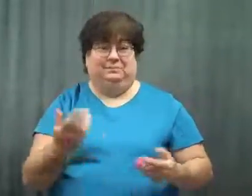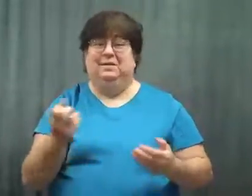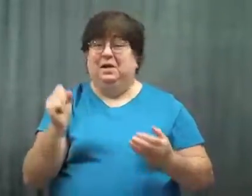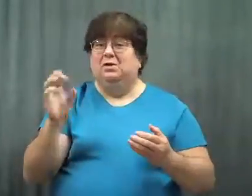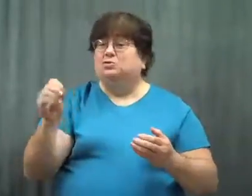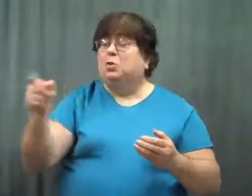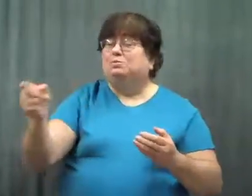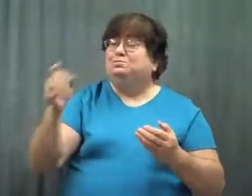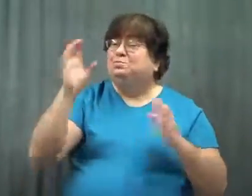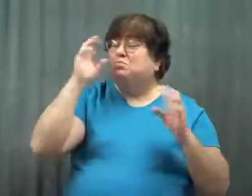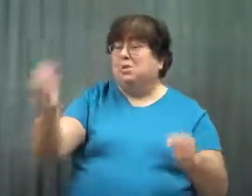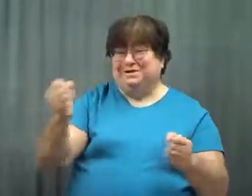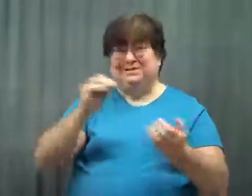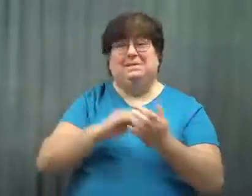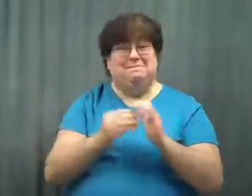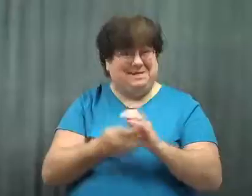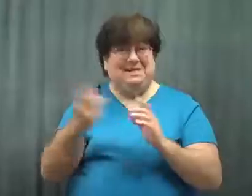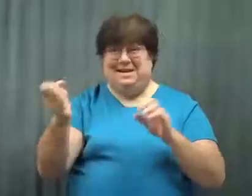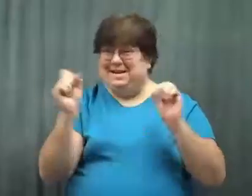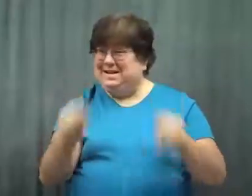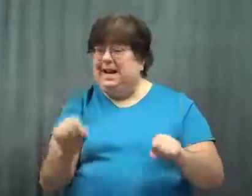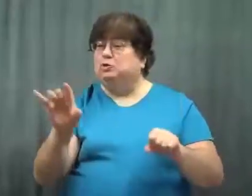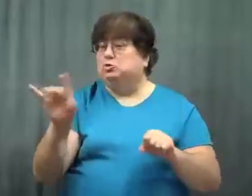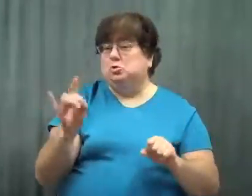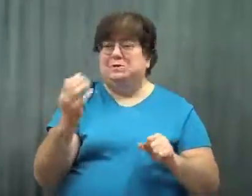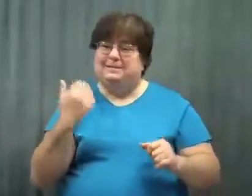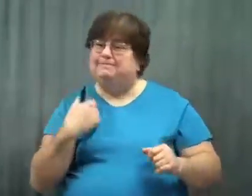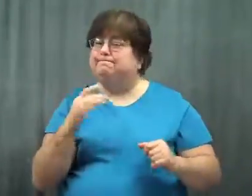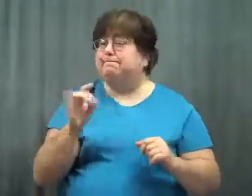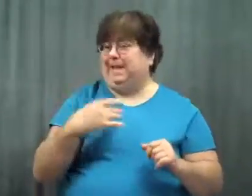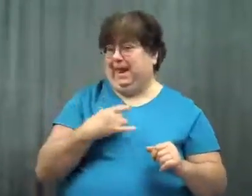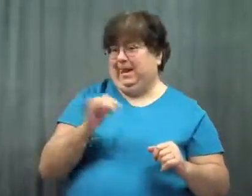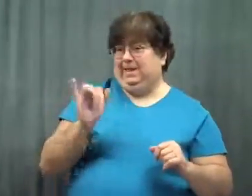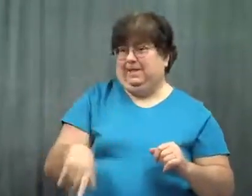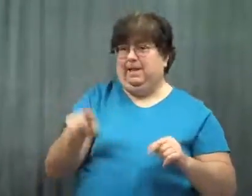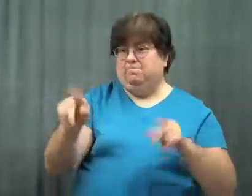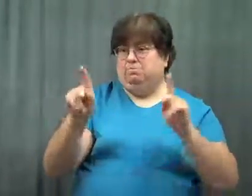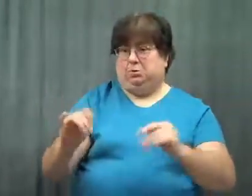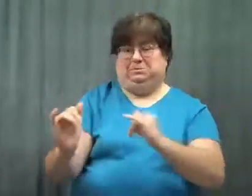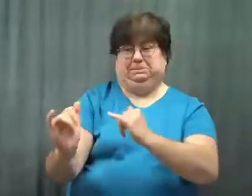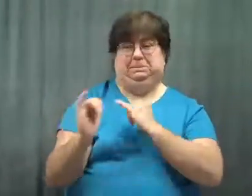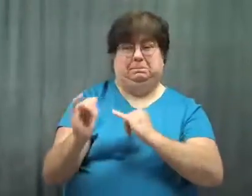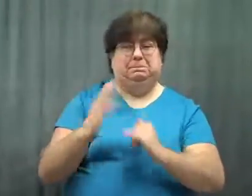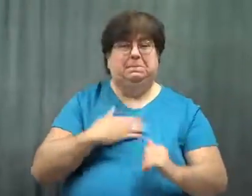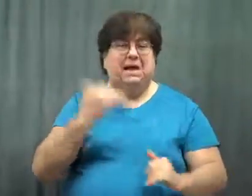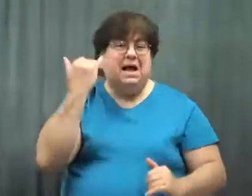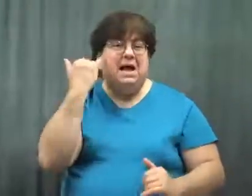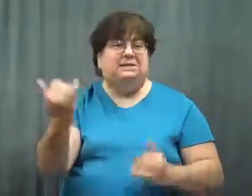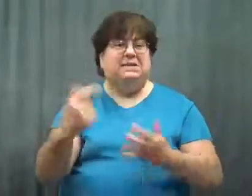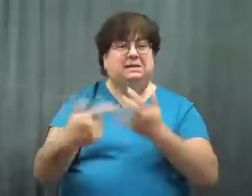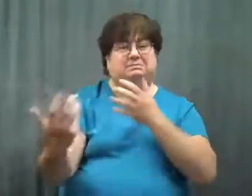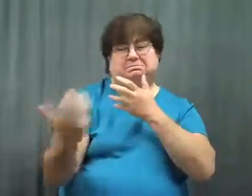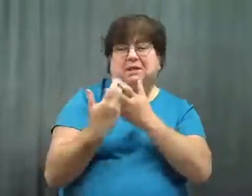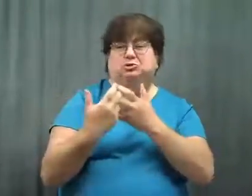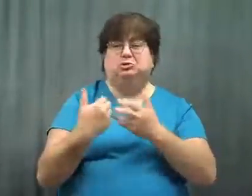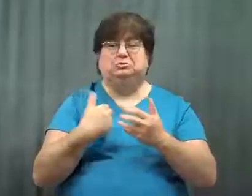So the President can choose someone that matches his philosophy.